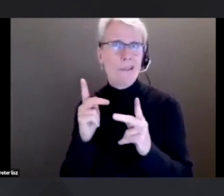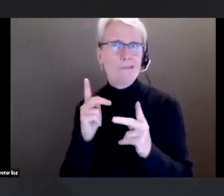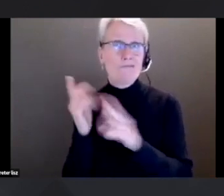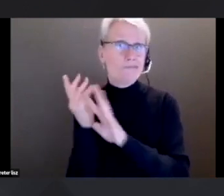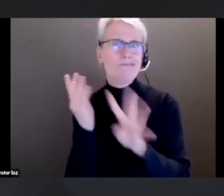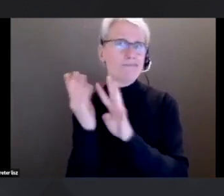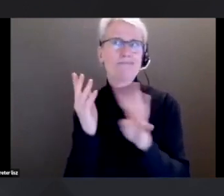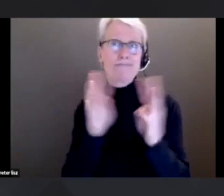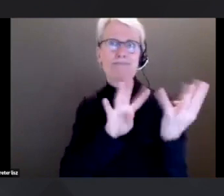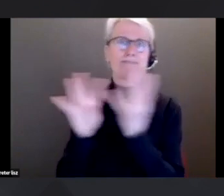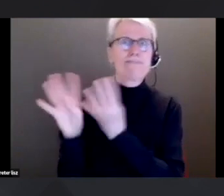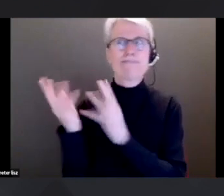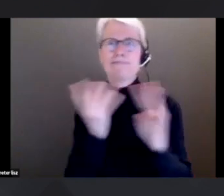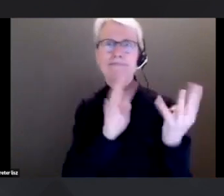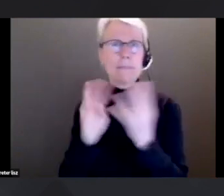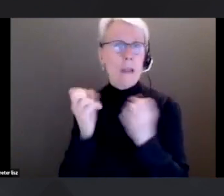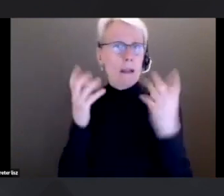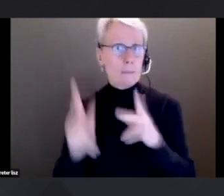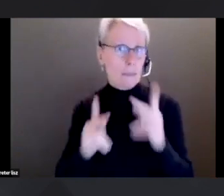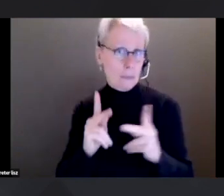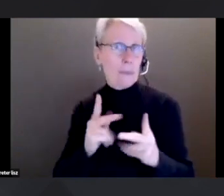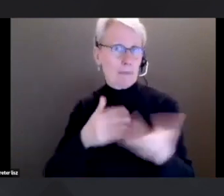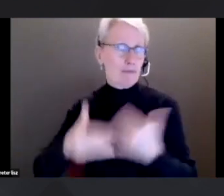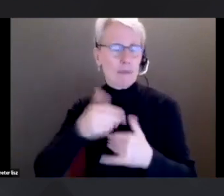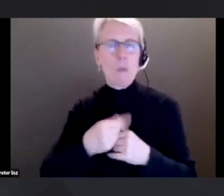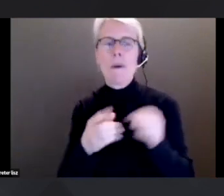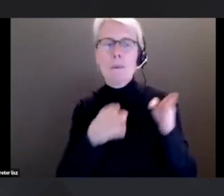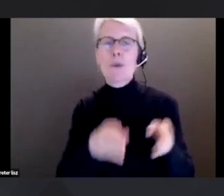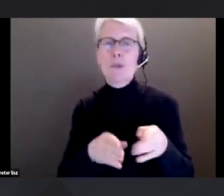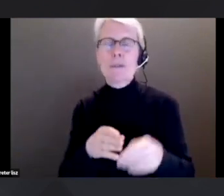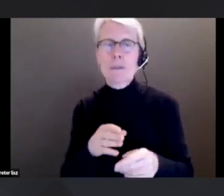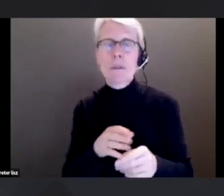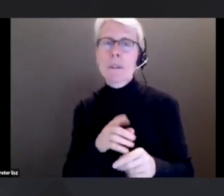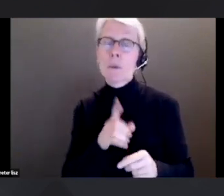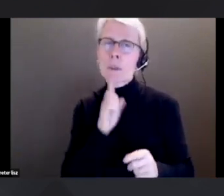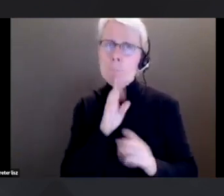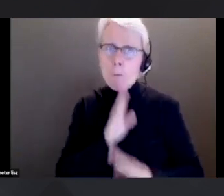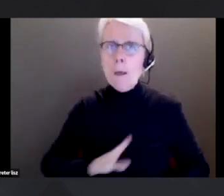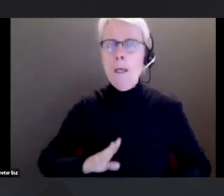and just, we weren't the place for him, it wasn't the fit and you know, we tried it and it didn't work, right?